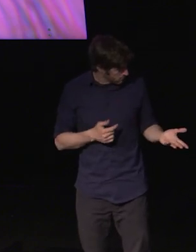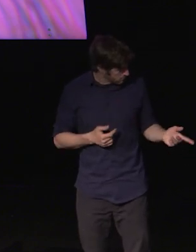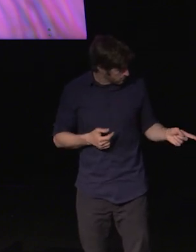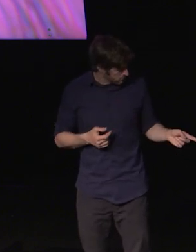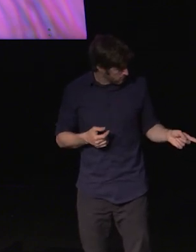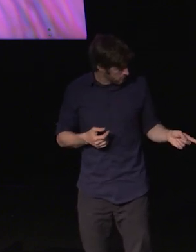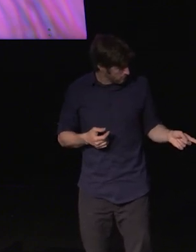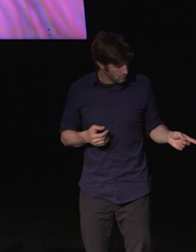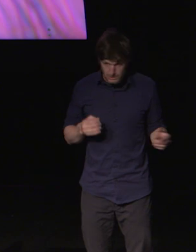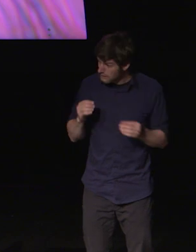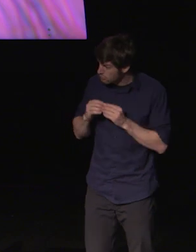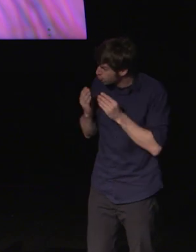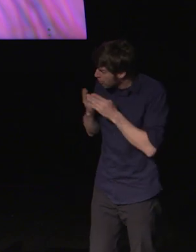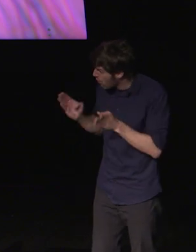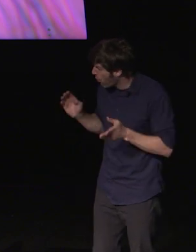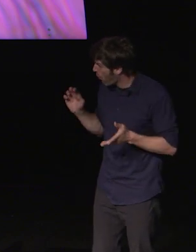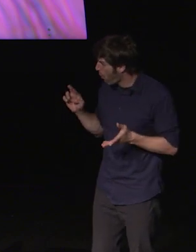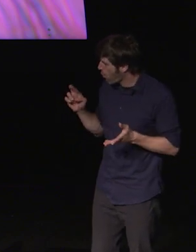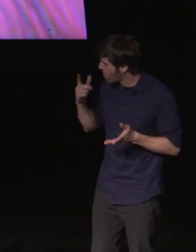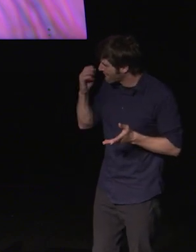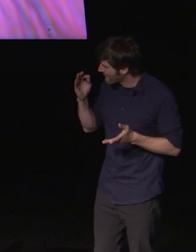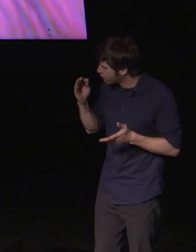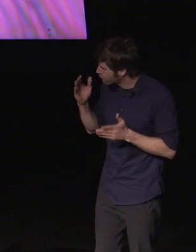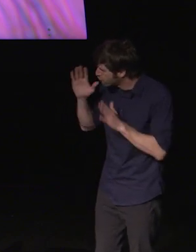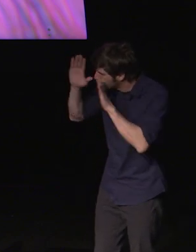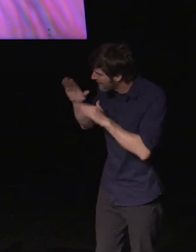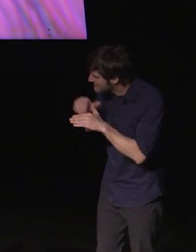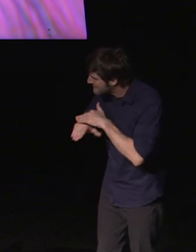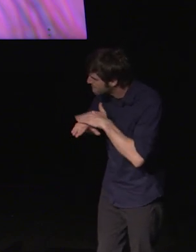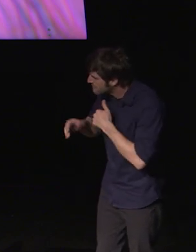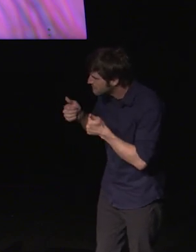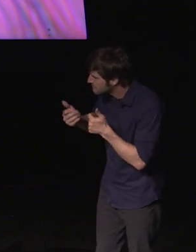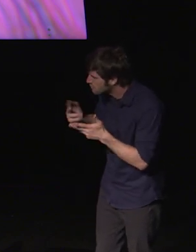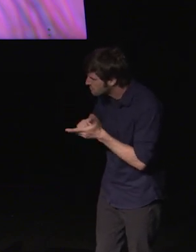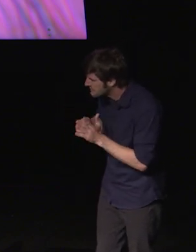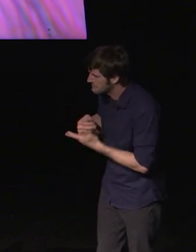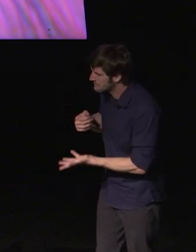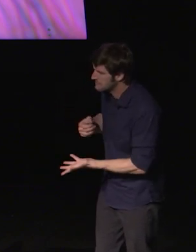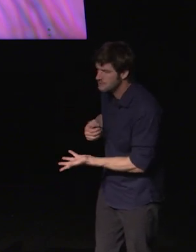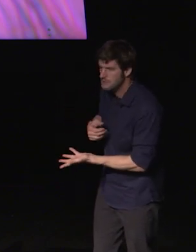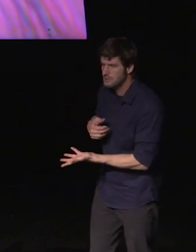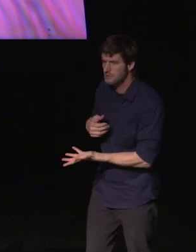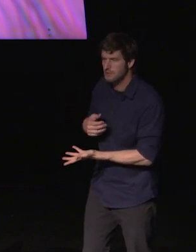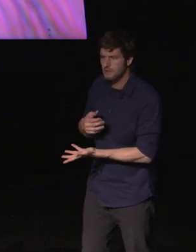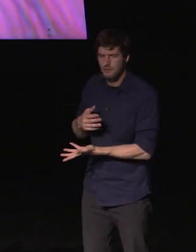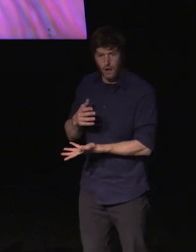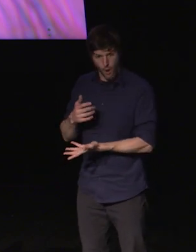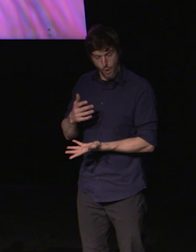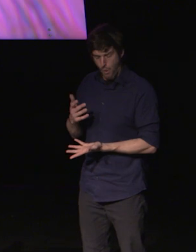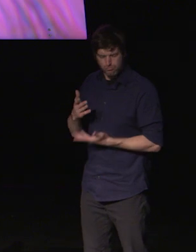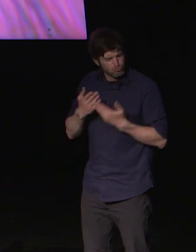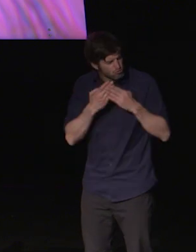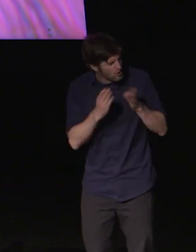Just in general? Or because it has great accessibility? Just a game in general. -A game? One you enjoy playing. -That I love? I love Dragon Age games